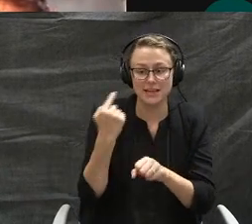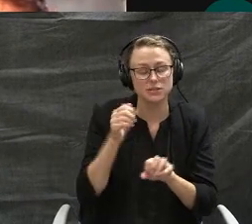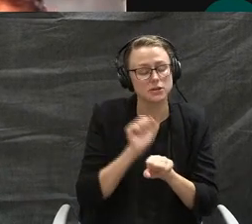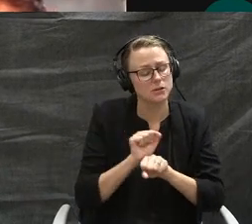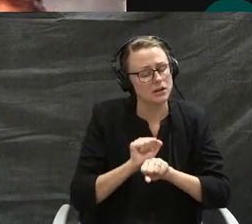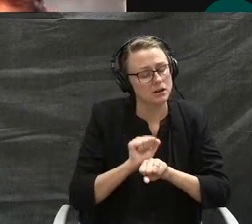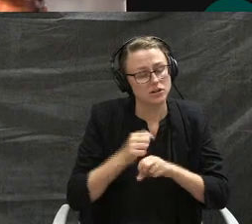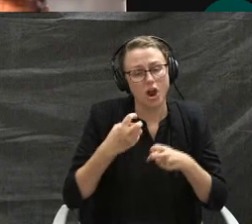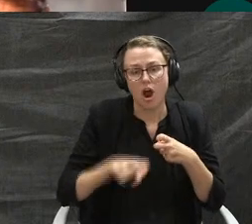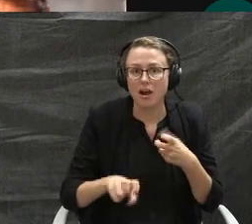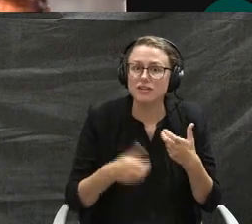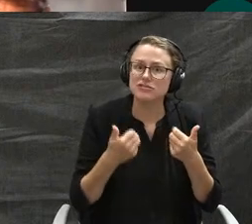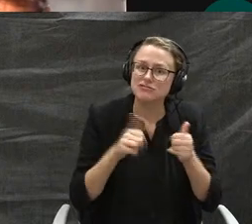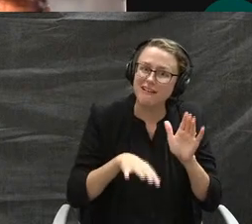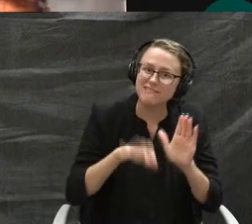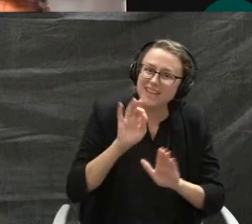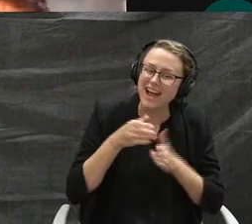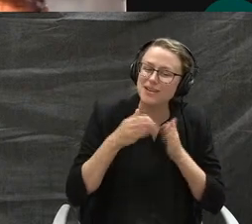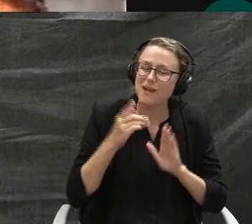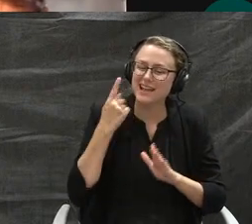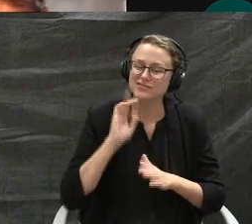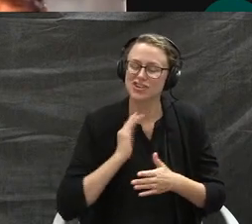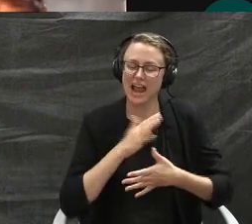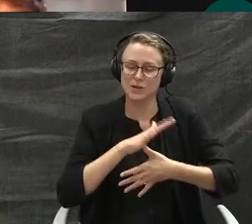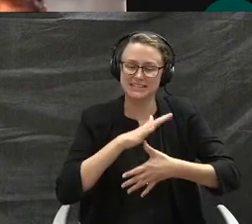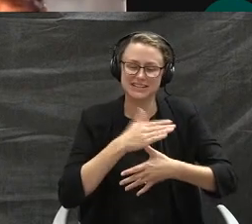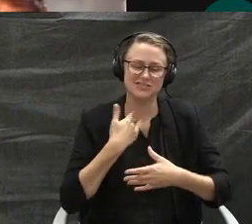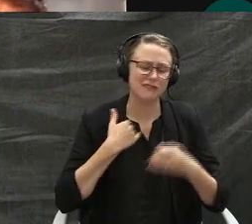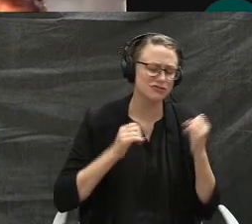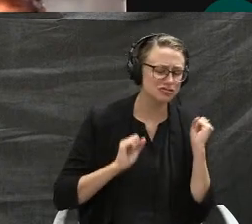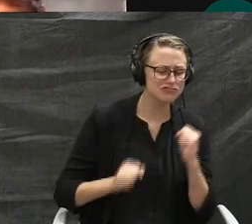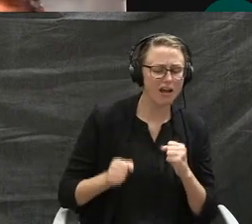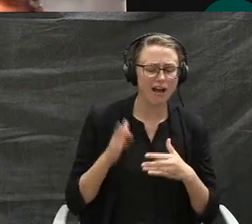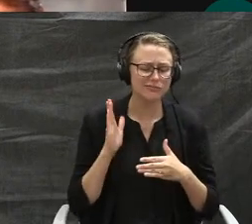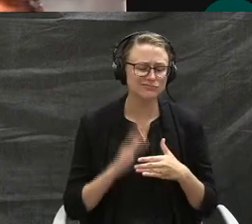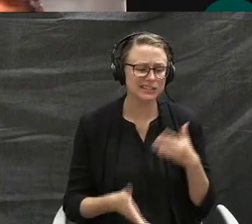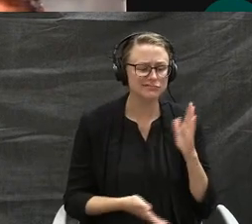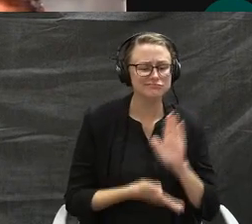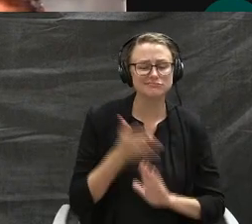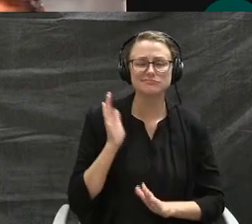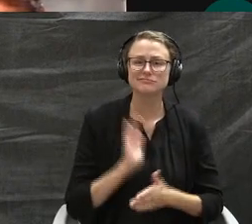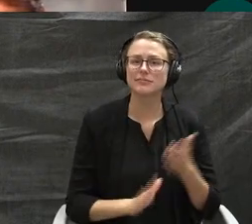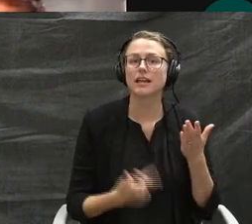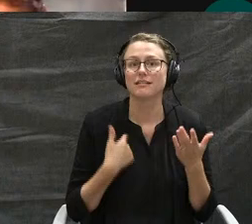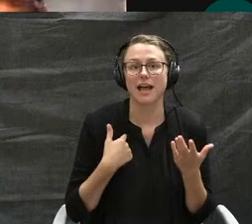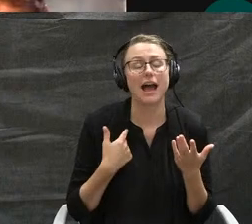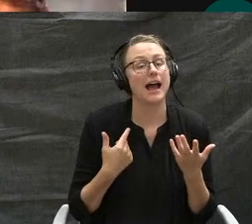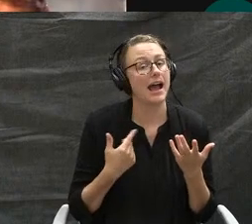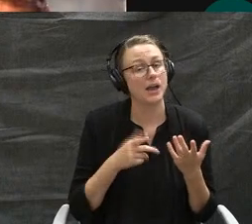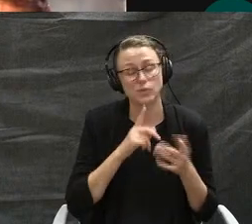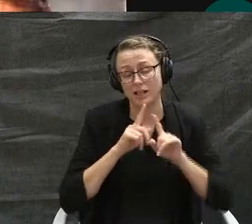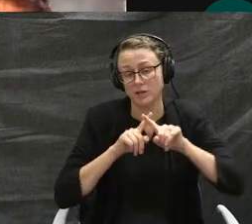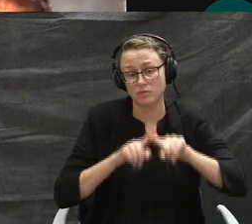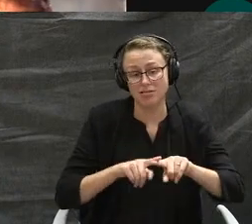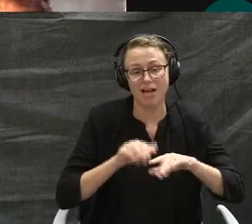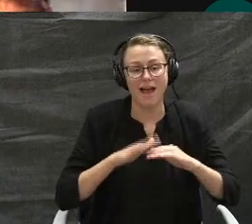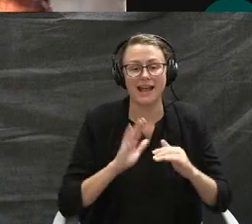that we could have find ways for seniors to have a strong finish and I rely on the senior leadership for our school to.